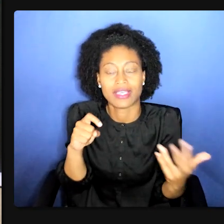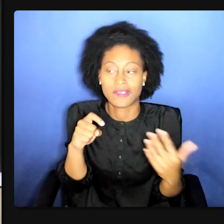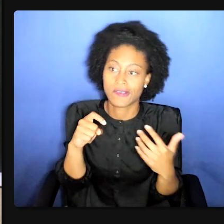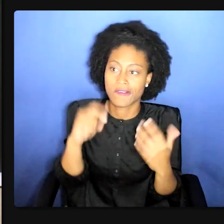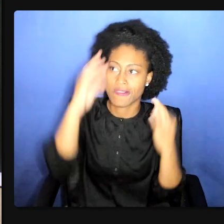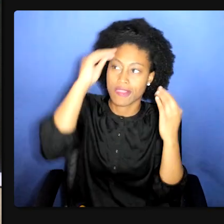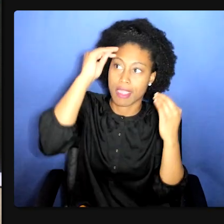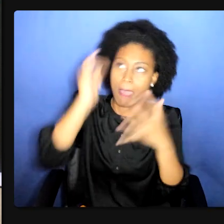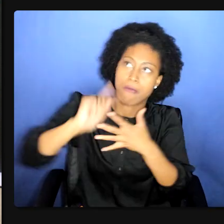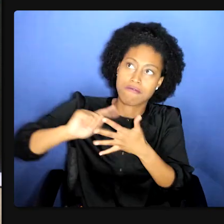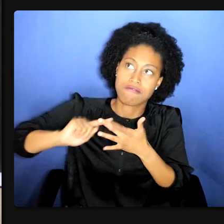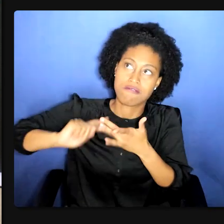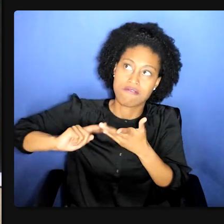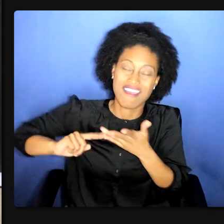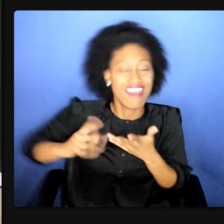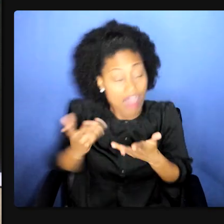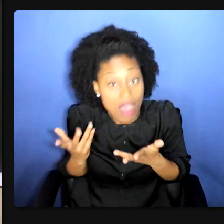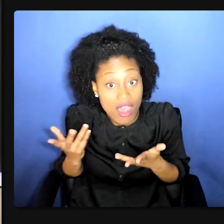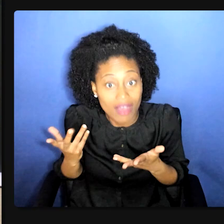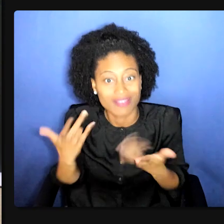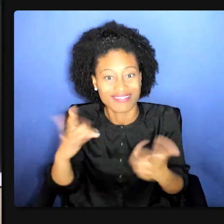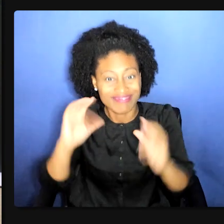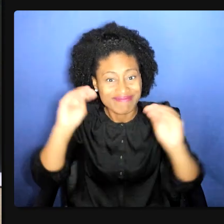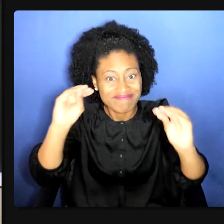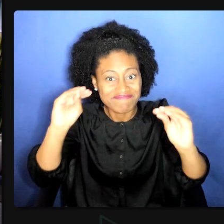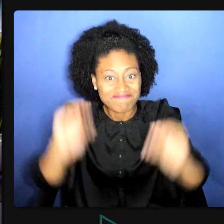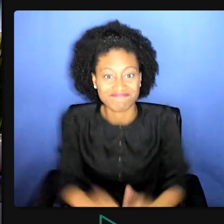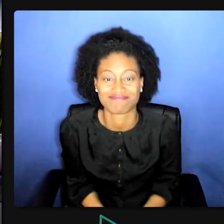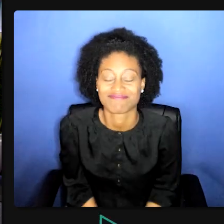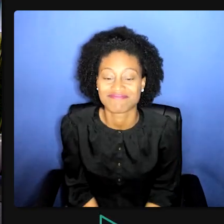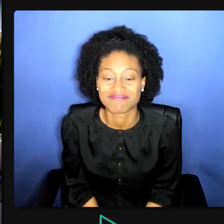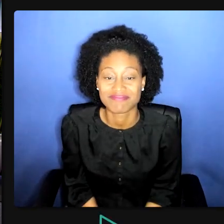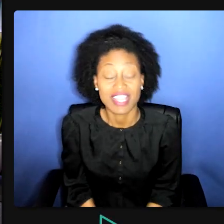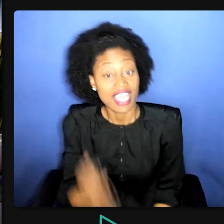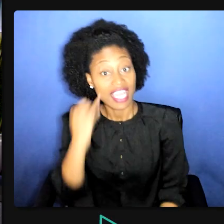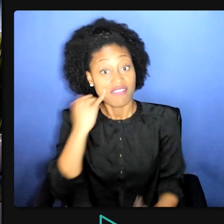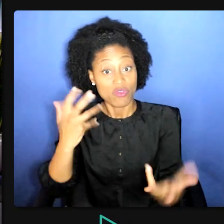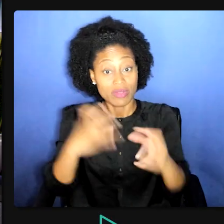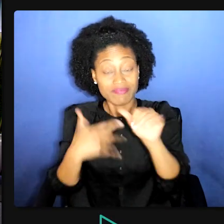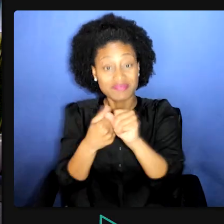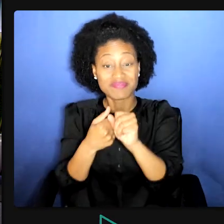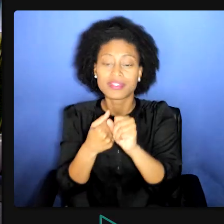and anything else that you might be thinking about now if you want to stay up to date you should